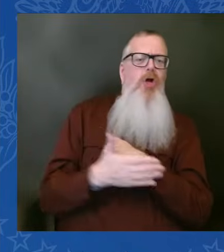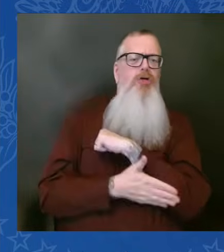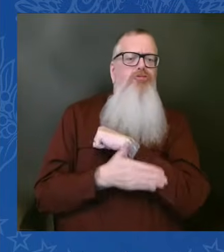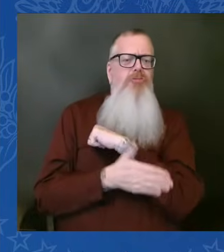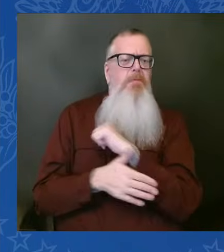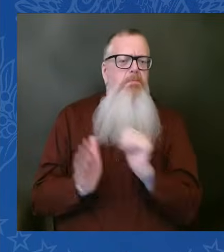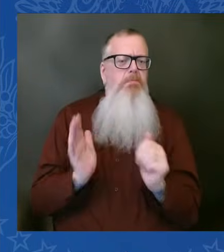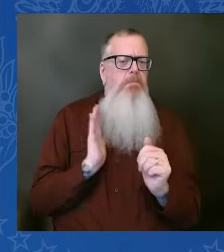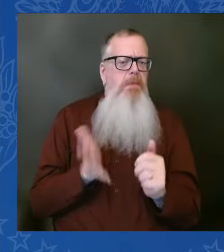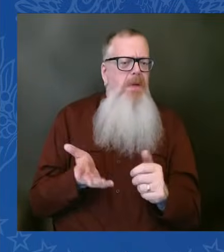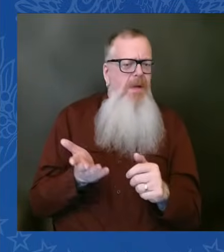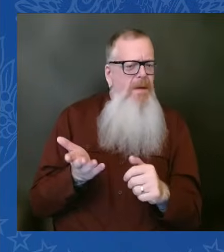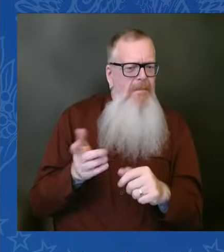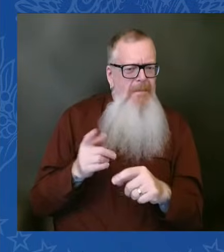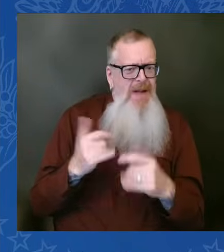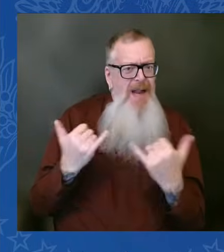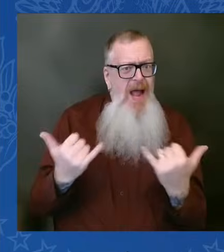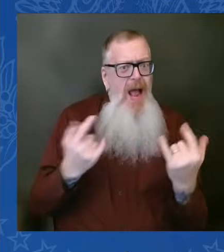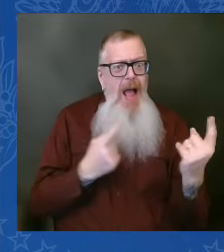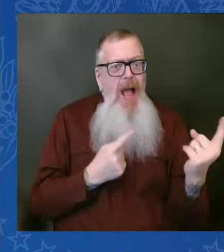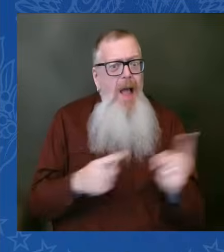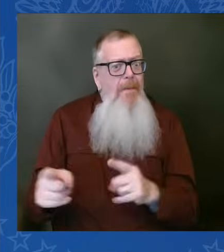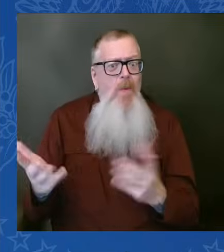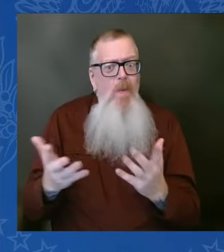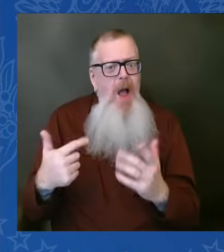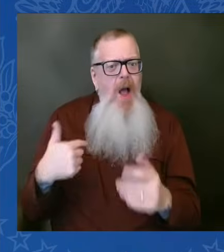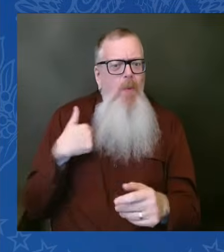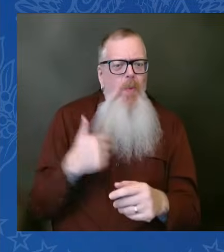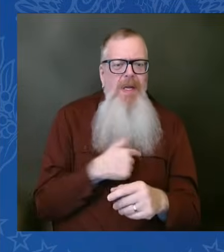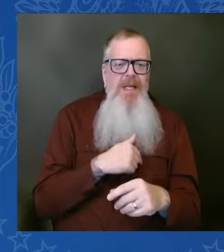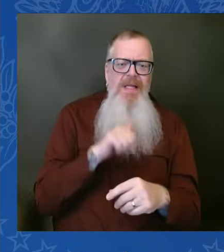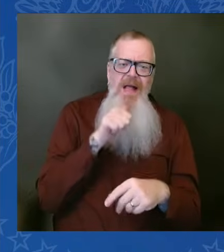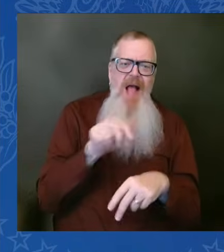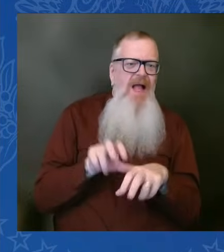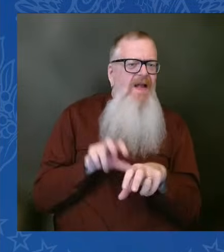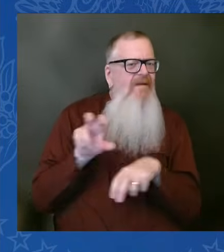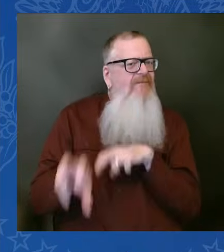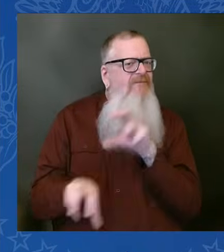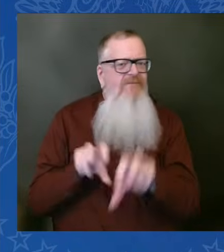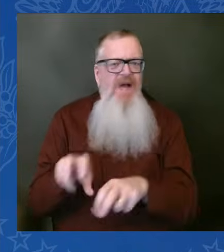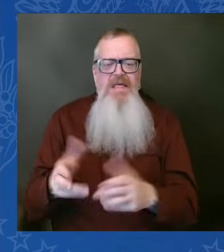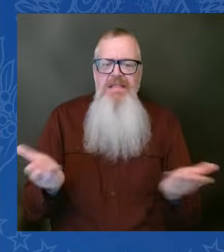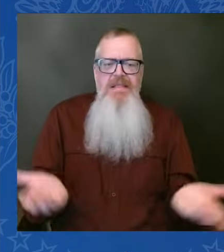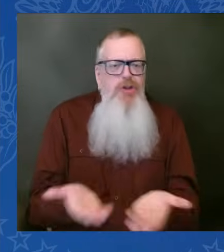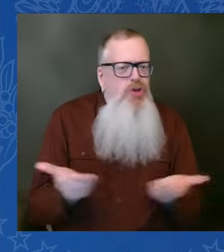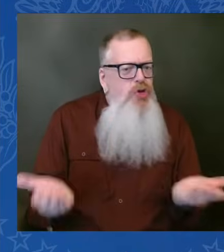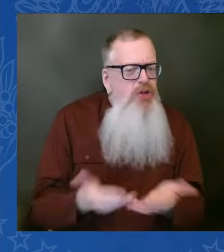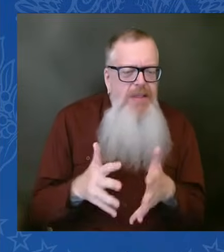failed to “Buy America.” But not on my watch. We’re modernizing our roads; our bridges; our ports;